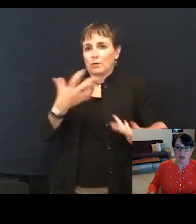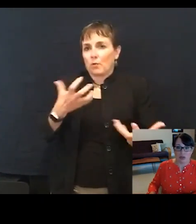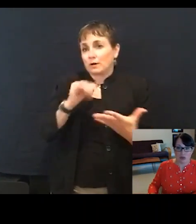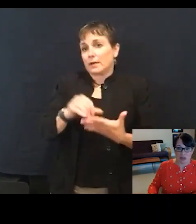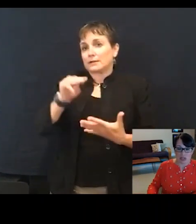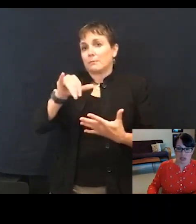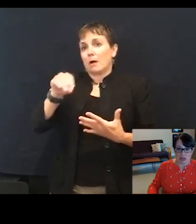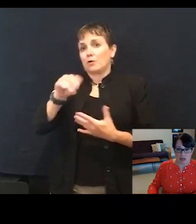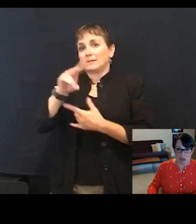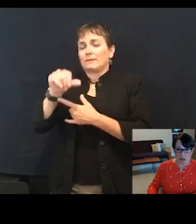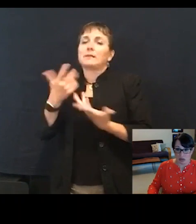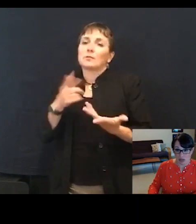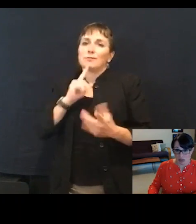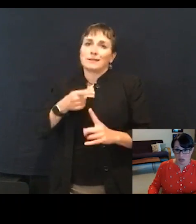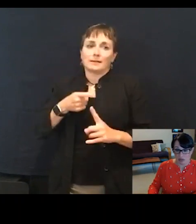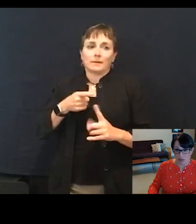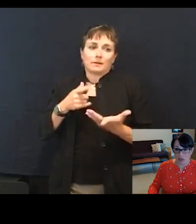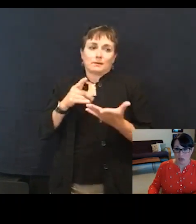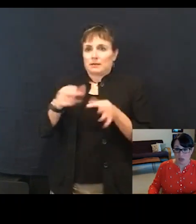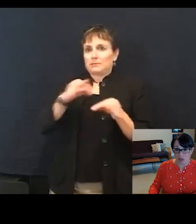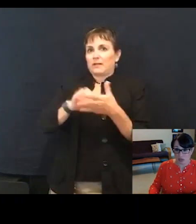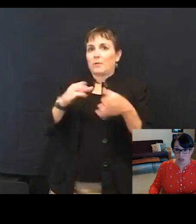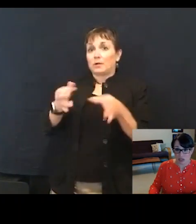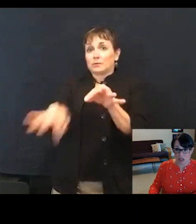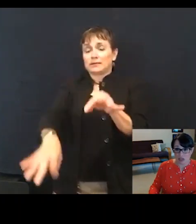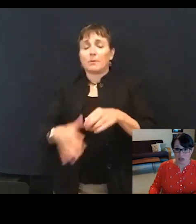The gold standard viral vector for delivering genes